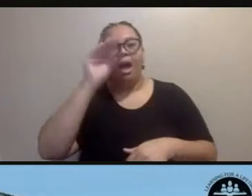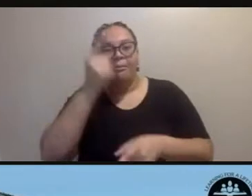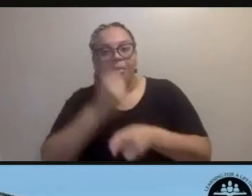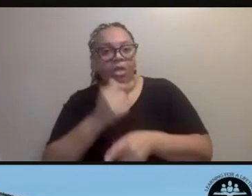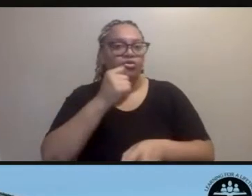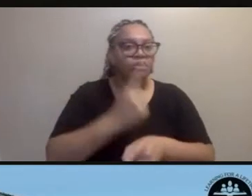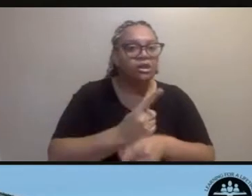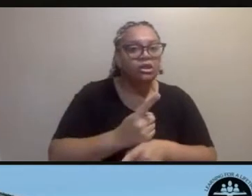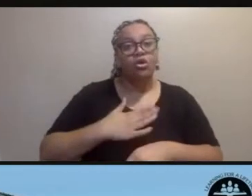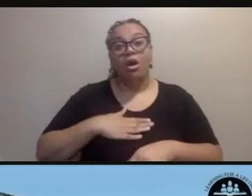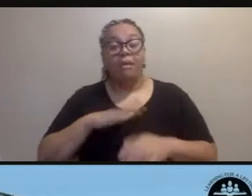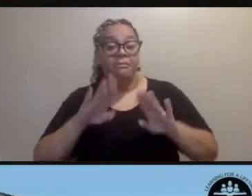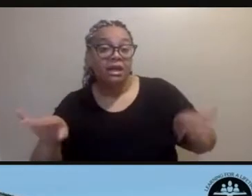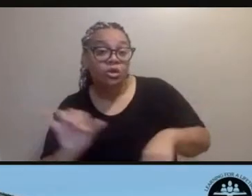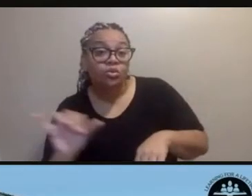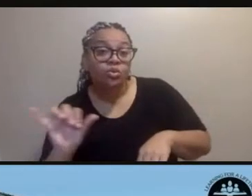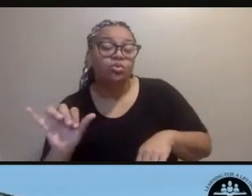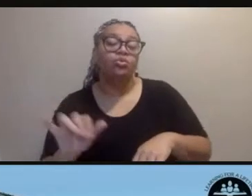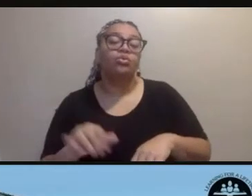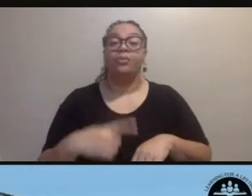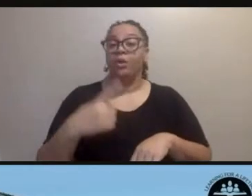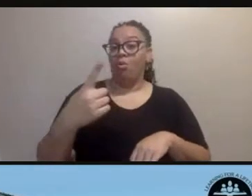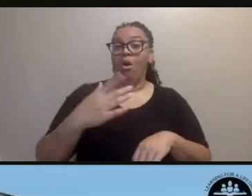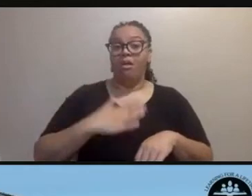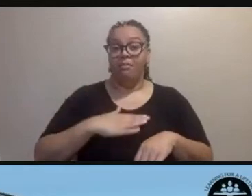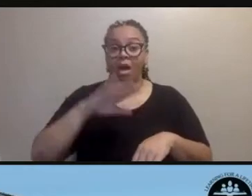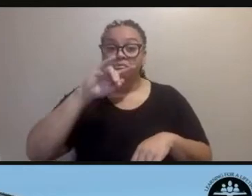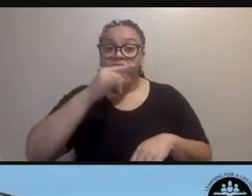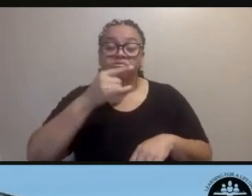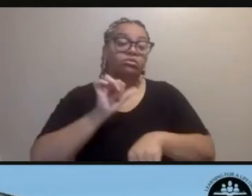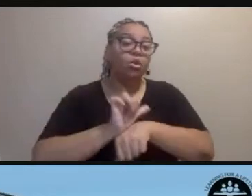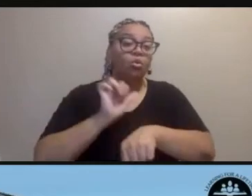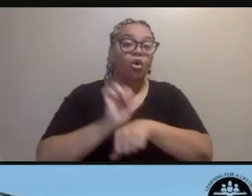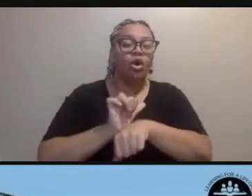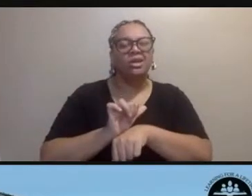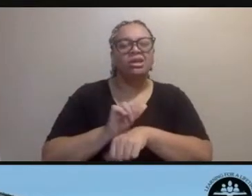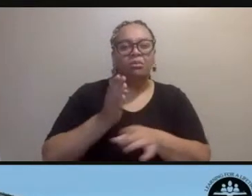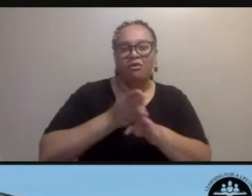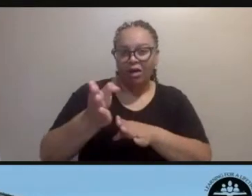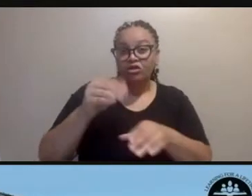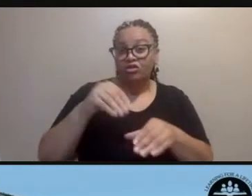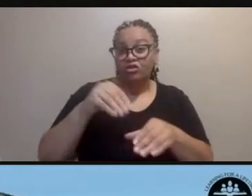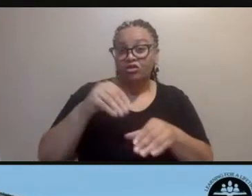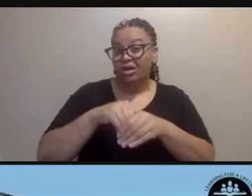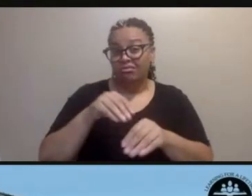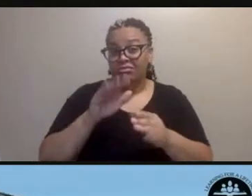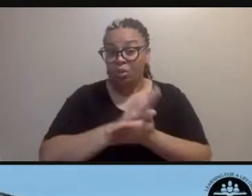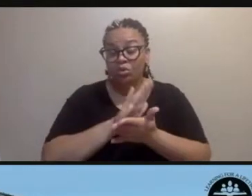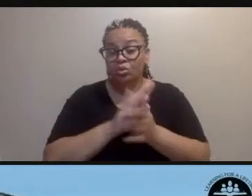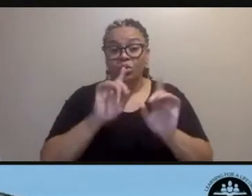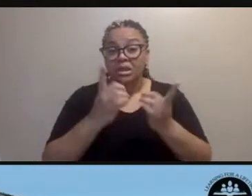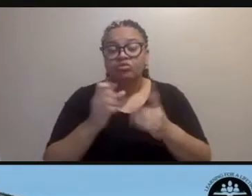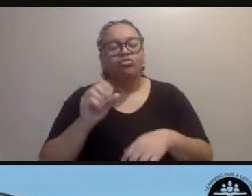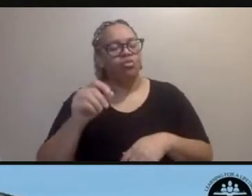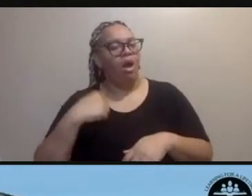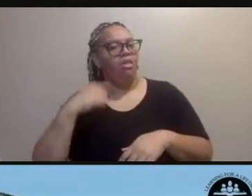CHALLENGES AND MY BROTHERS MY OWN KIDS.